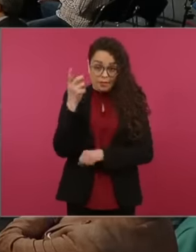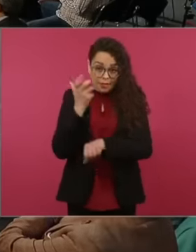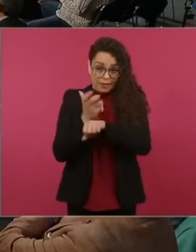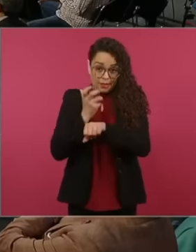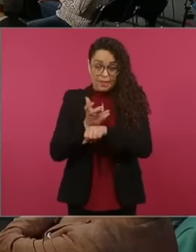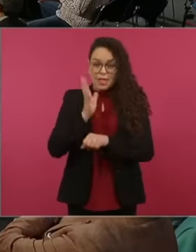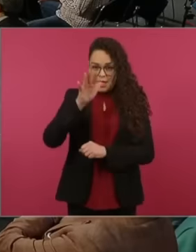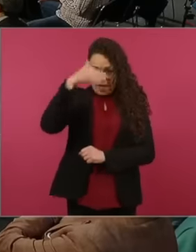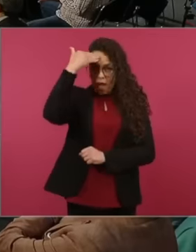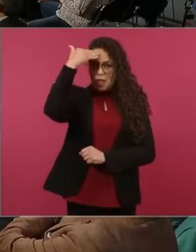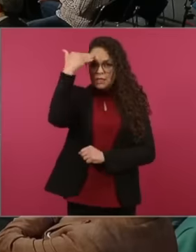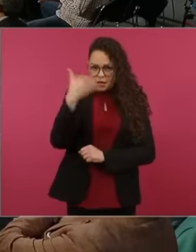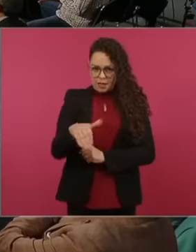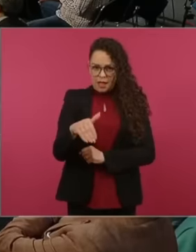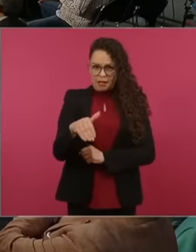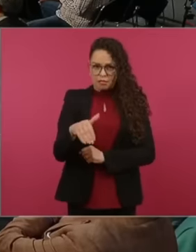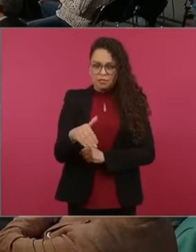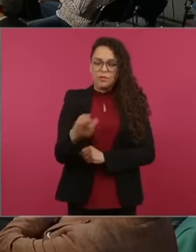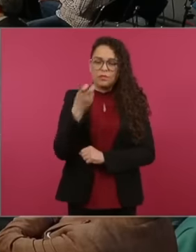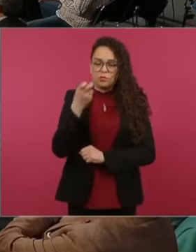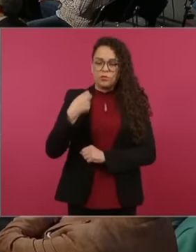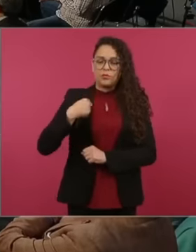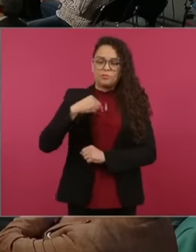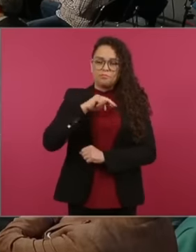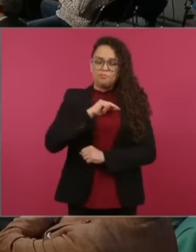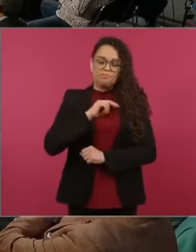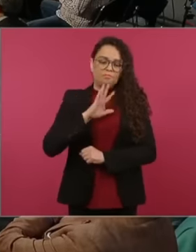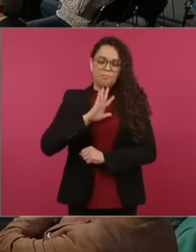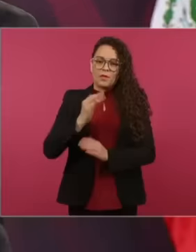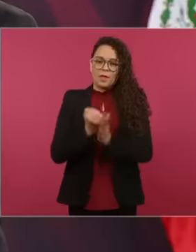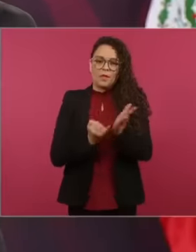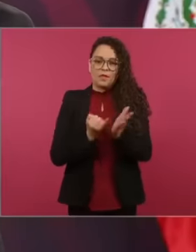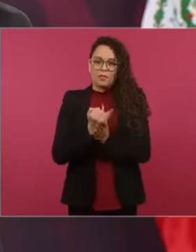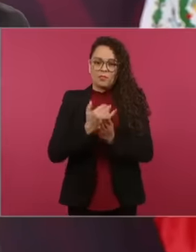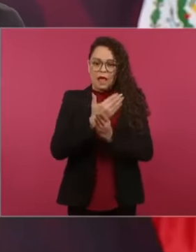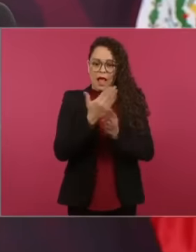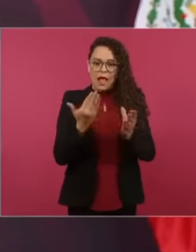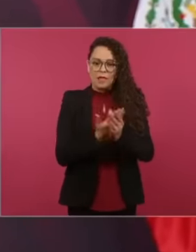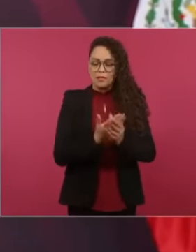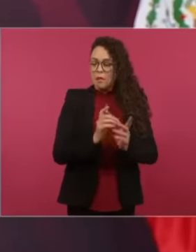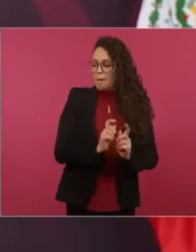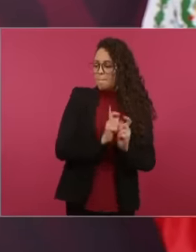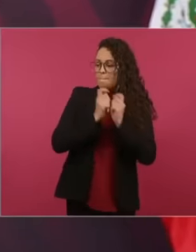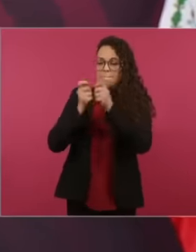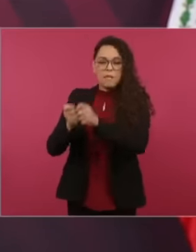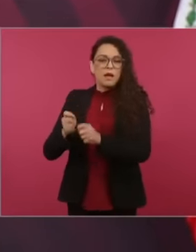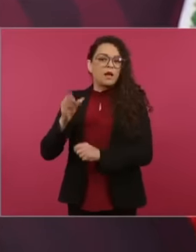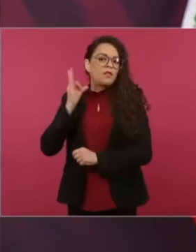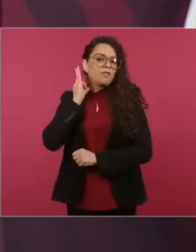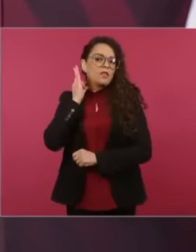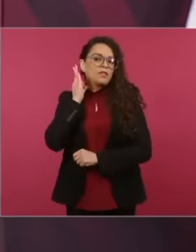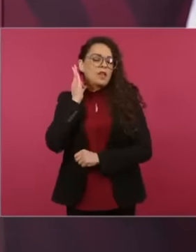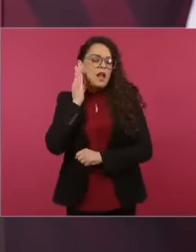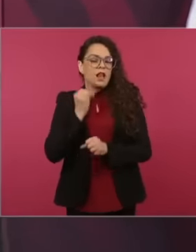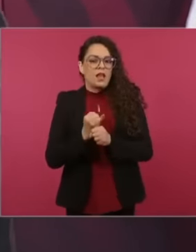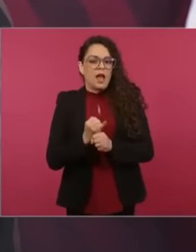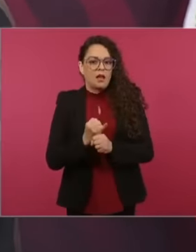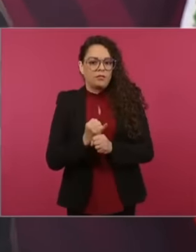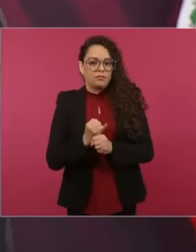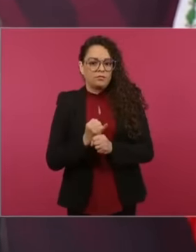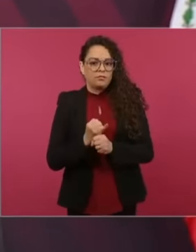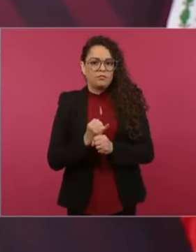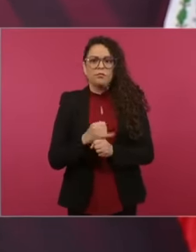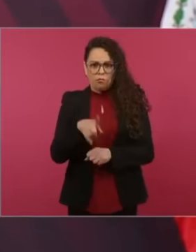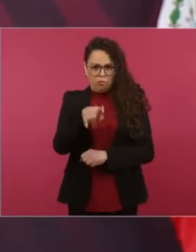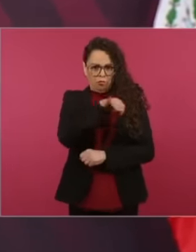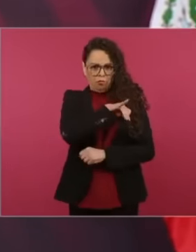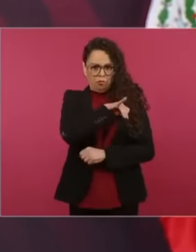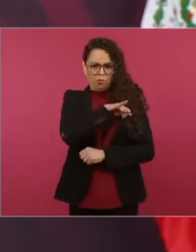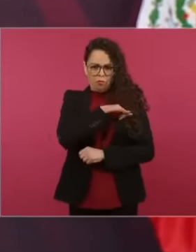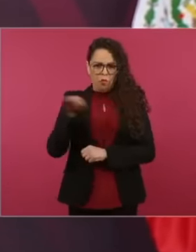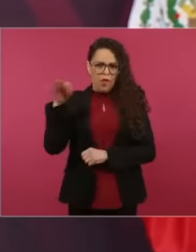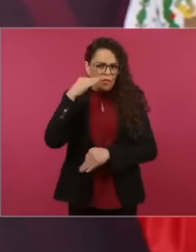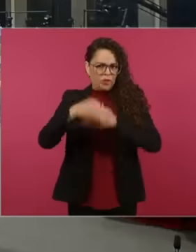and we passed that file to the prosecutor's office and that file can be consulted by everyone